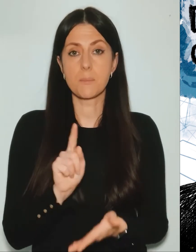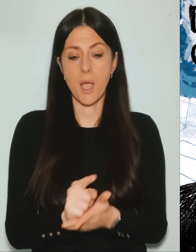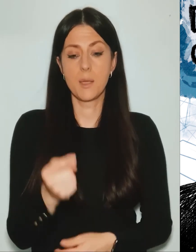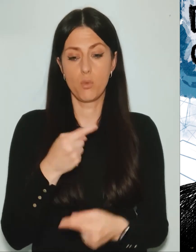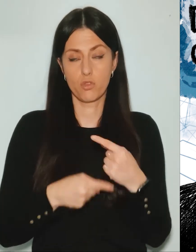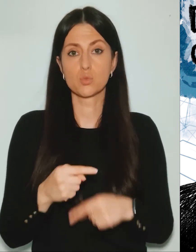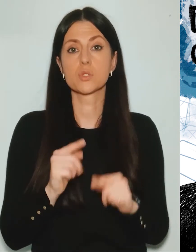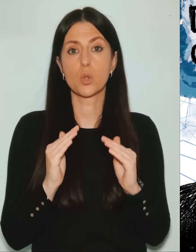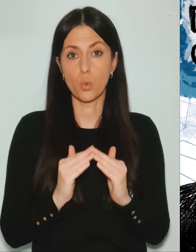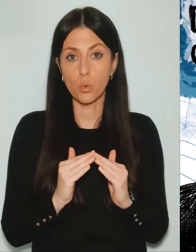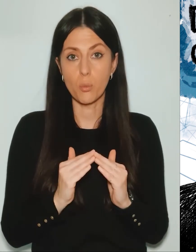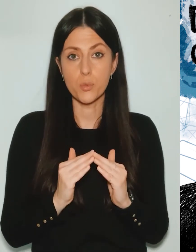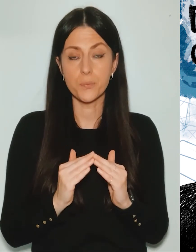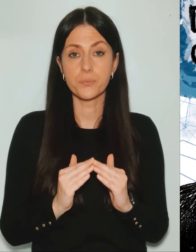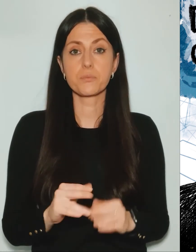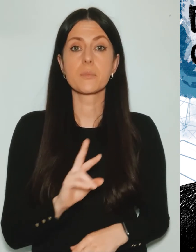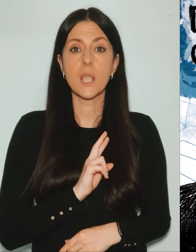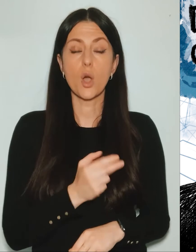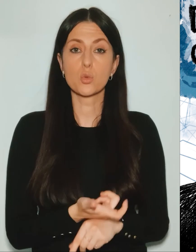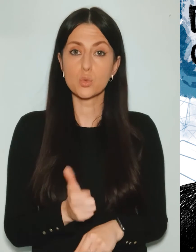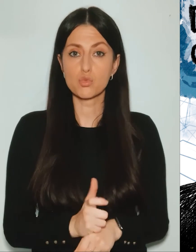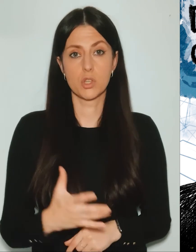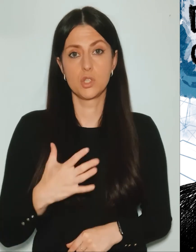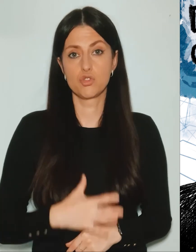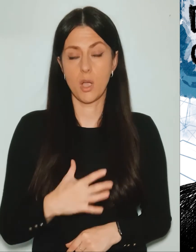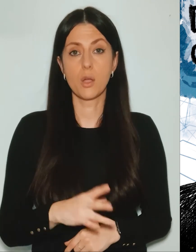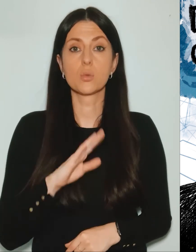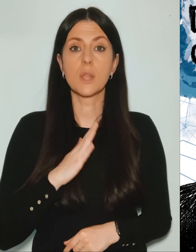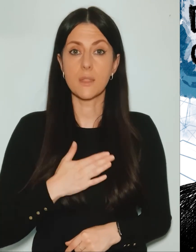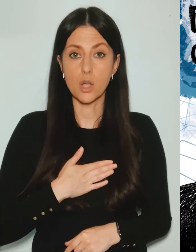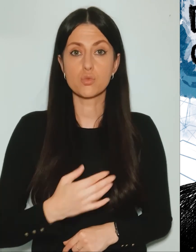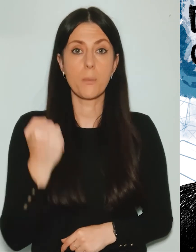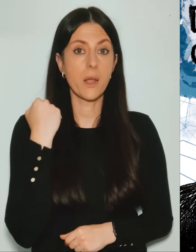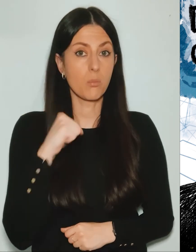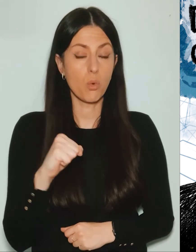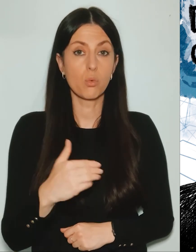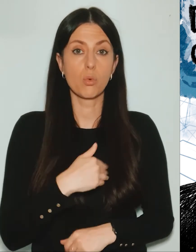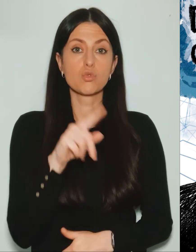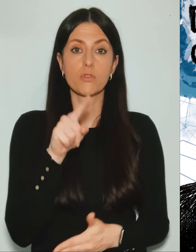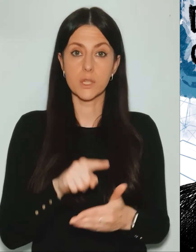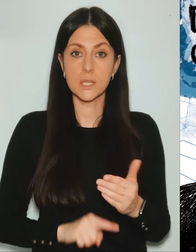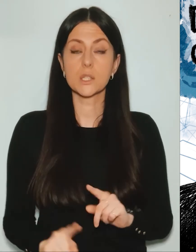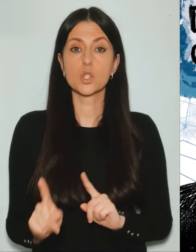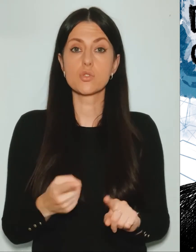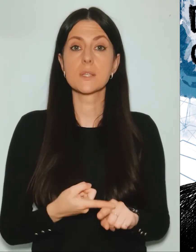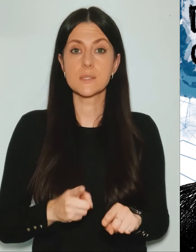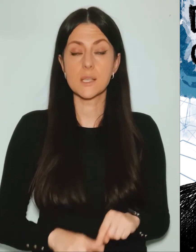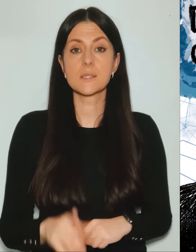I am very, very looking forward to our Victory and I want to believe that it will happen as soon as possible.